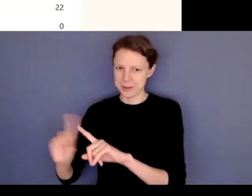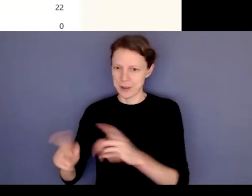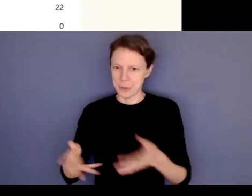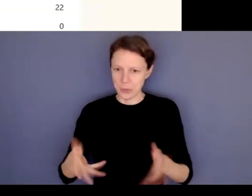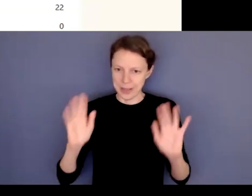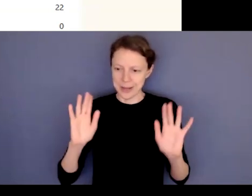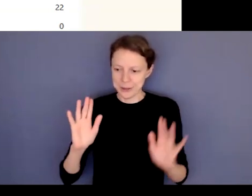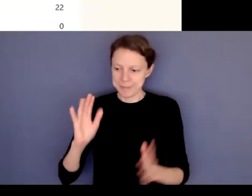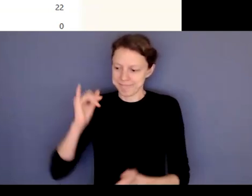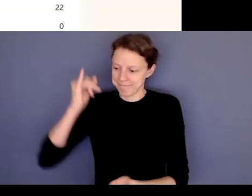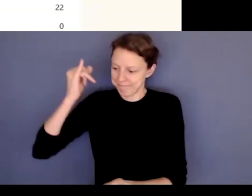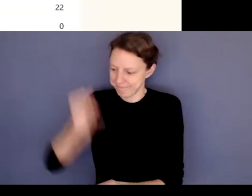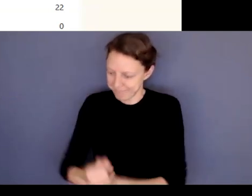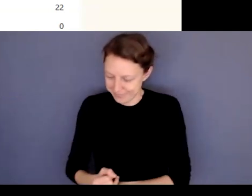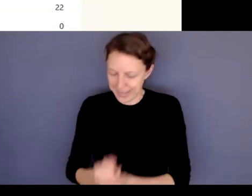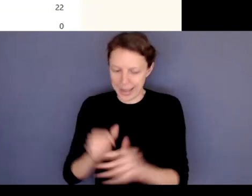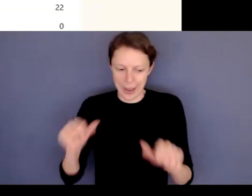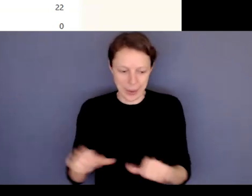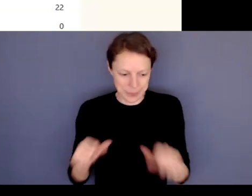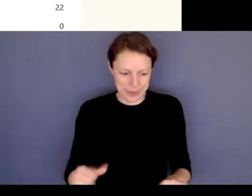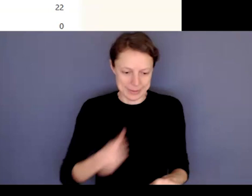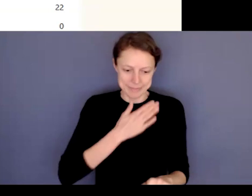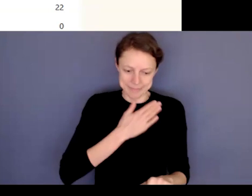off and try again when things don't go as well as you had